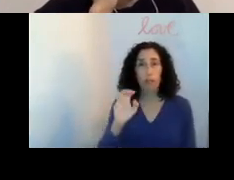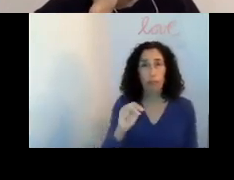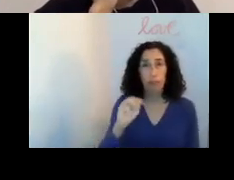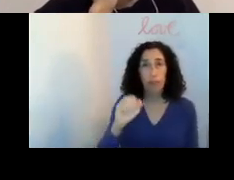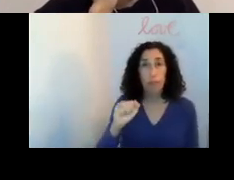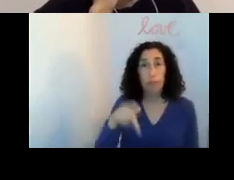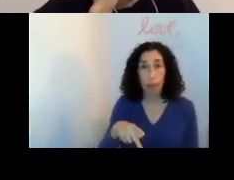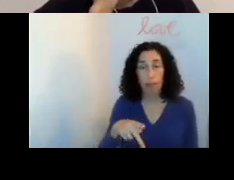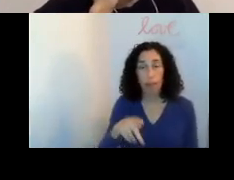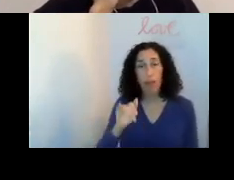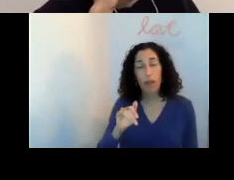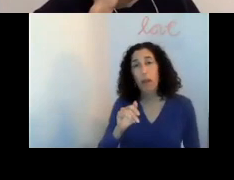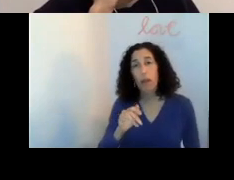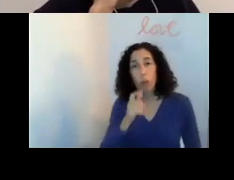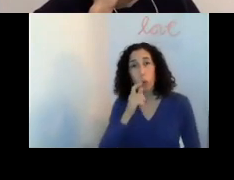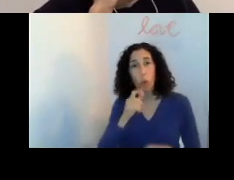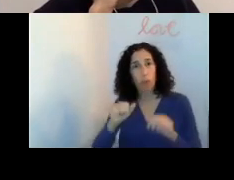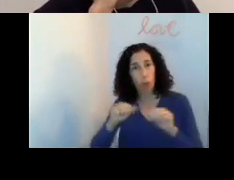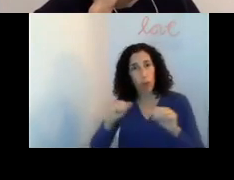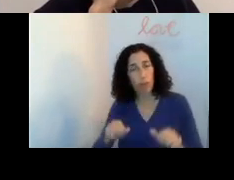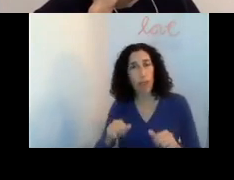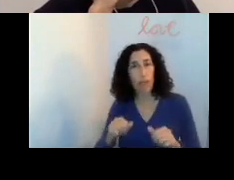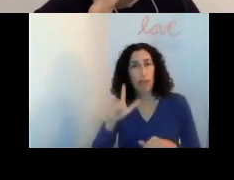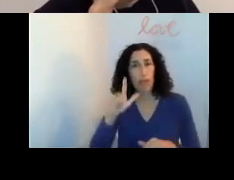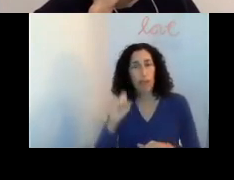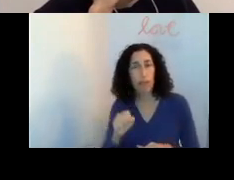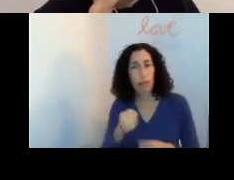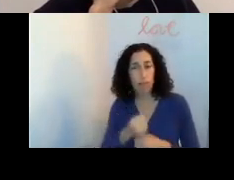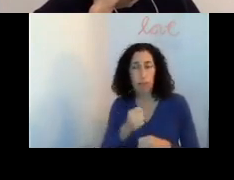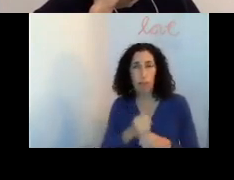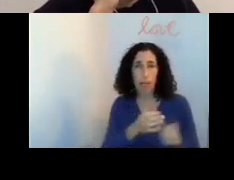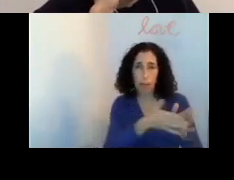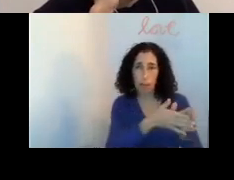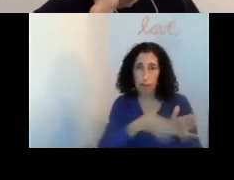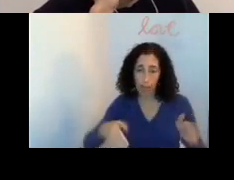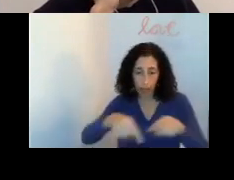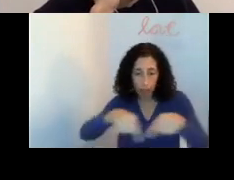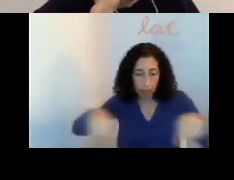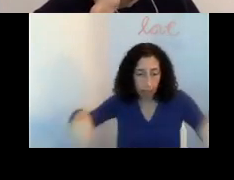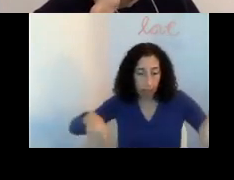architect, we used these glyphs as imaginary trees, but for another kind of space the environment